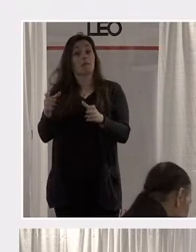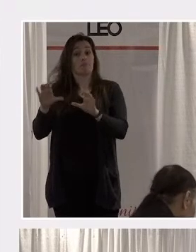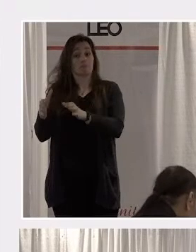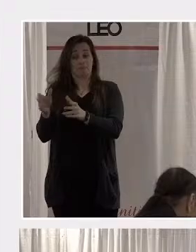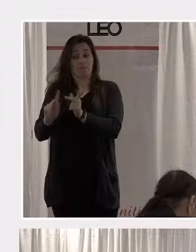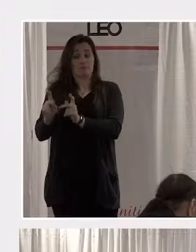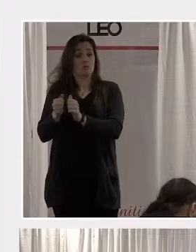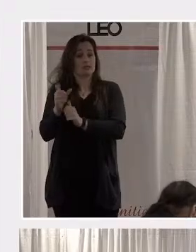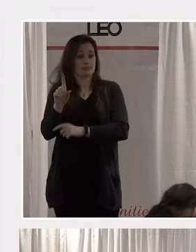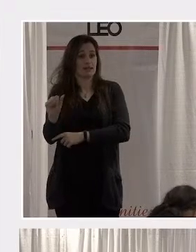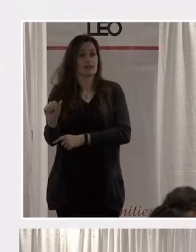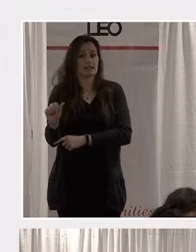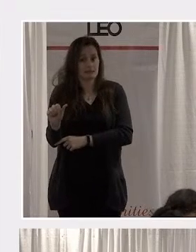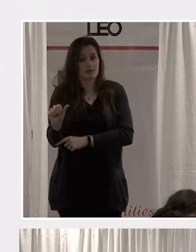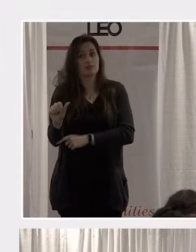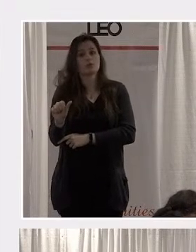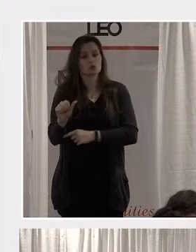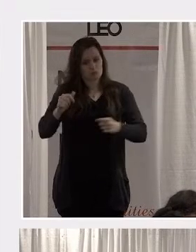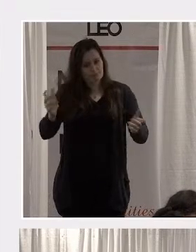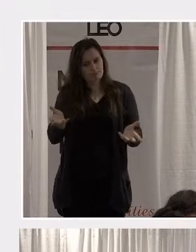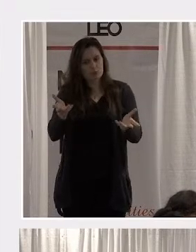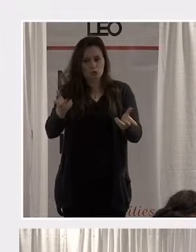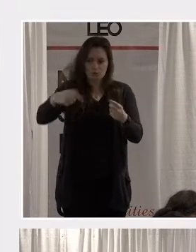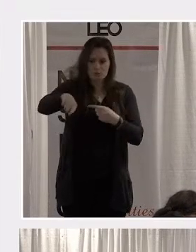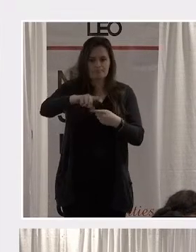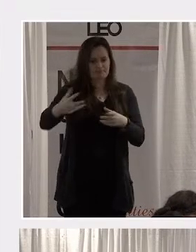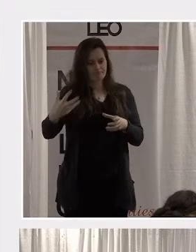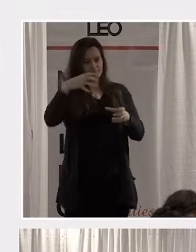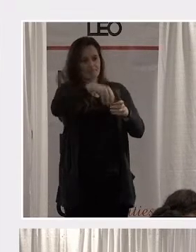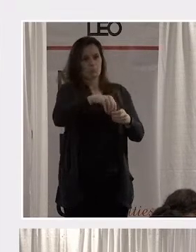TO ENGAGE IN SCIENCE AND GLOBAL CITIZENSHIP.